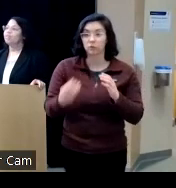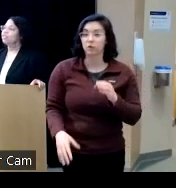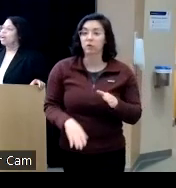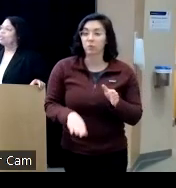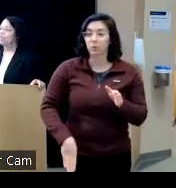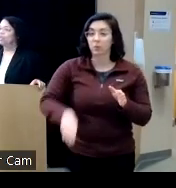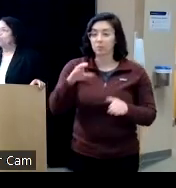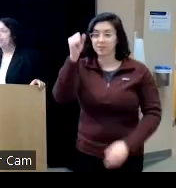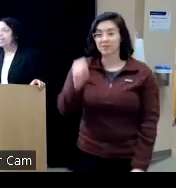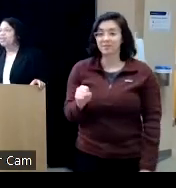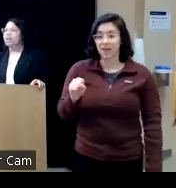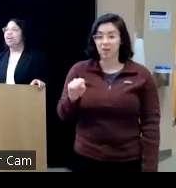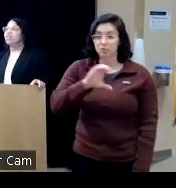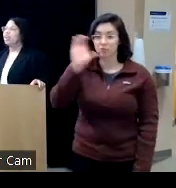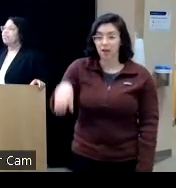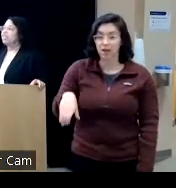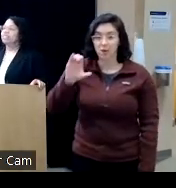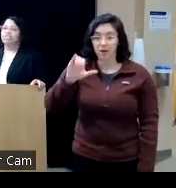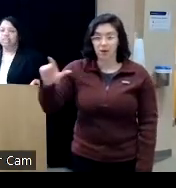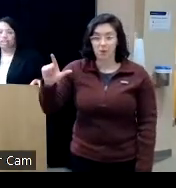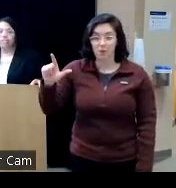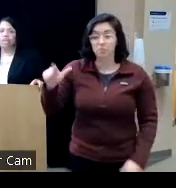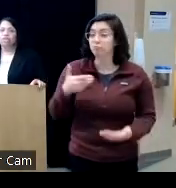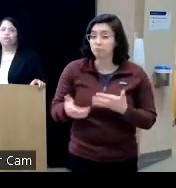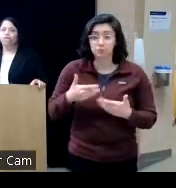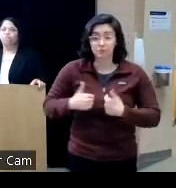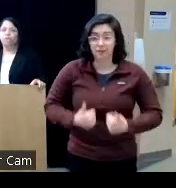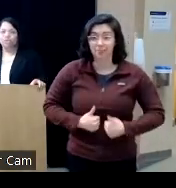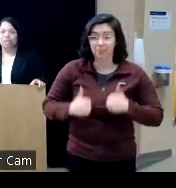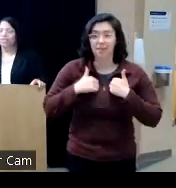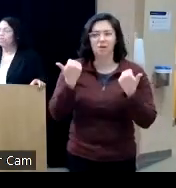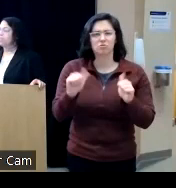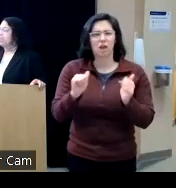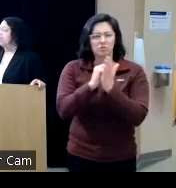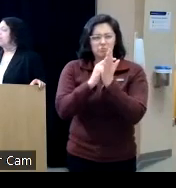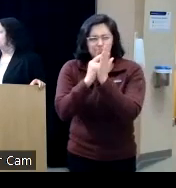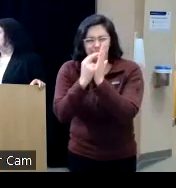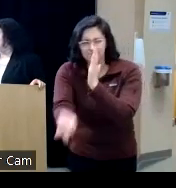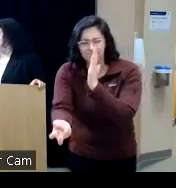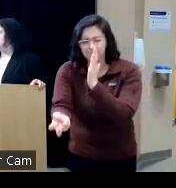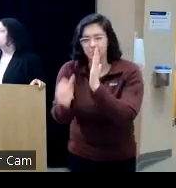side of Chicago Illinois wherever I've tended to live I try to immerse myself in that community